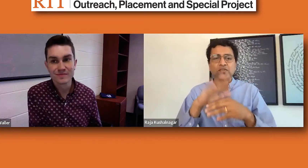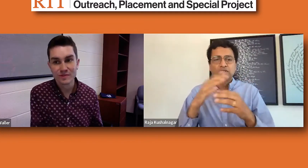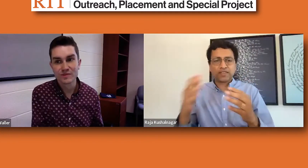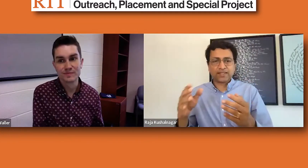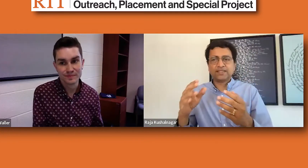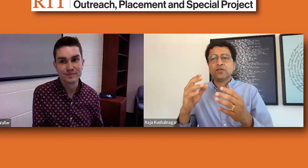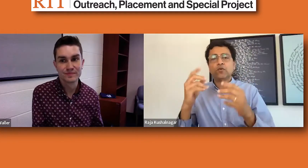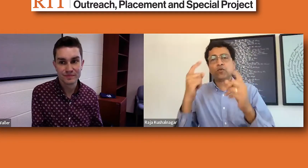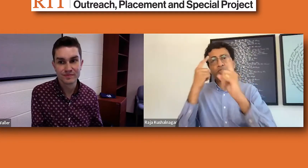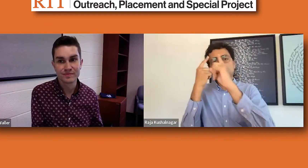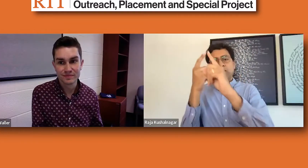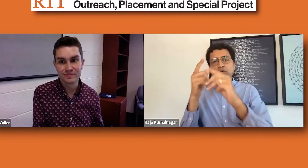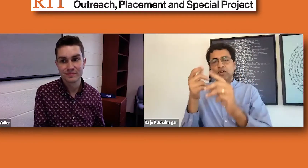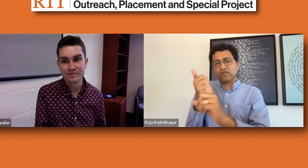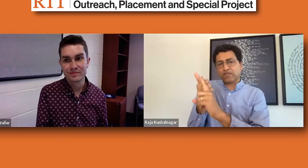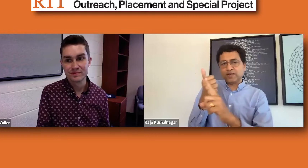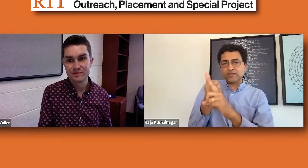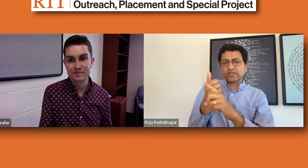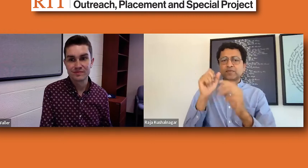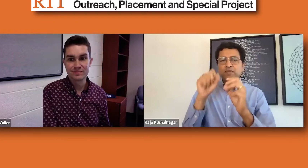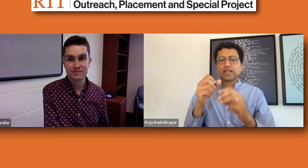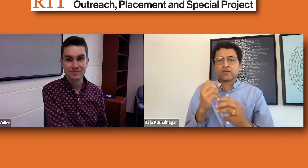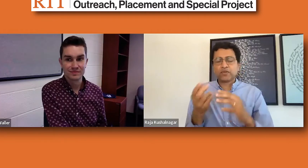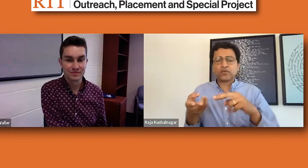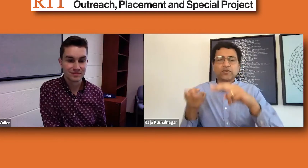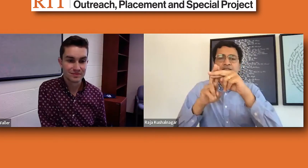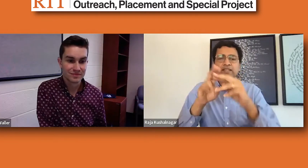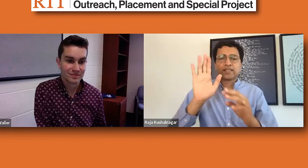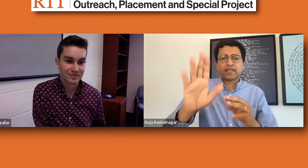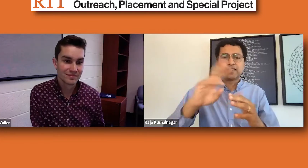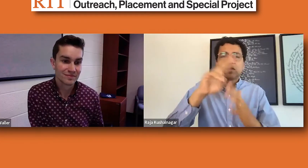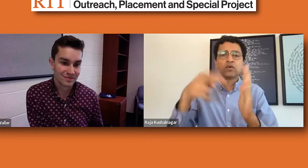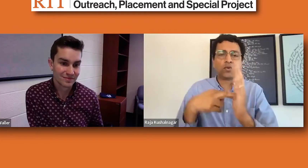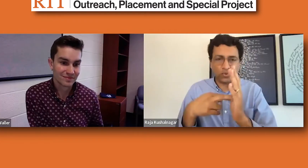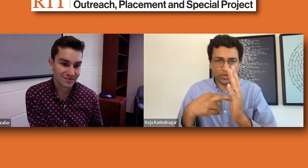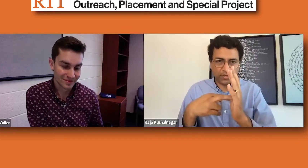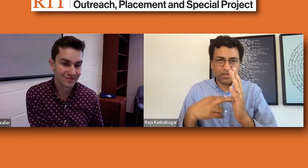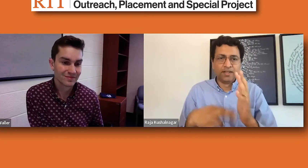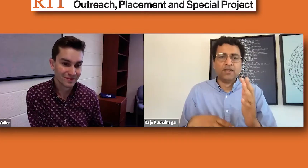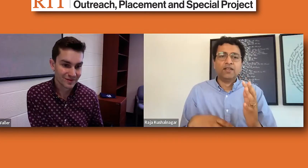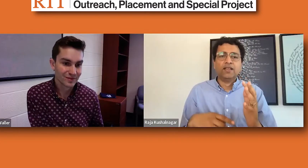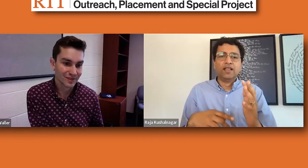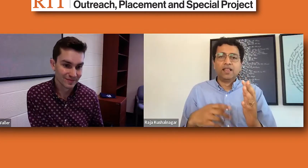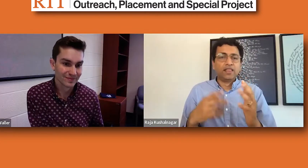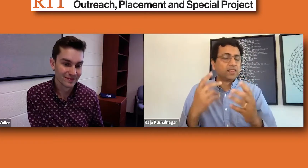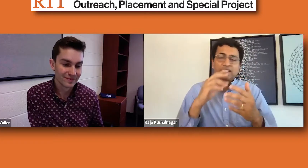Again, with the goal in mind is to increase their own role in that project